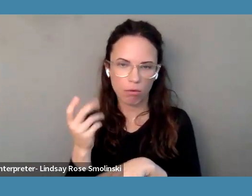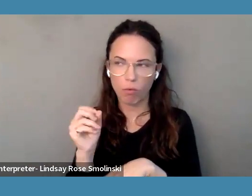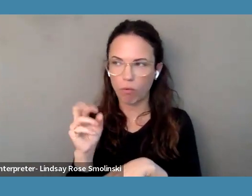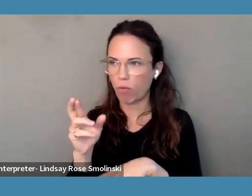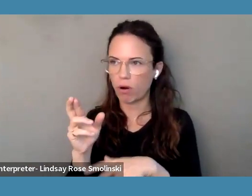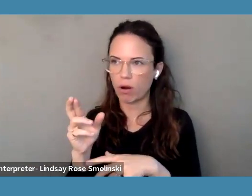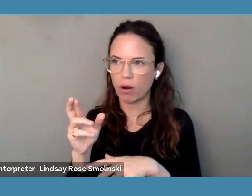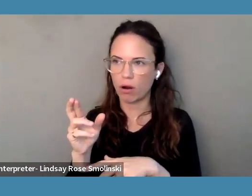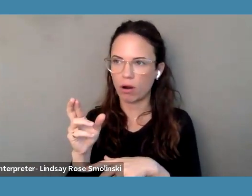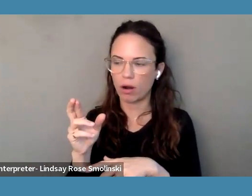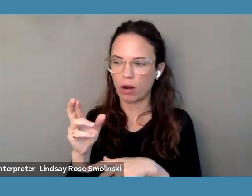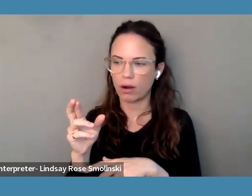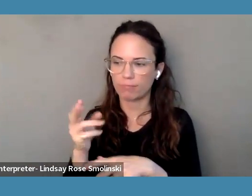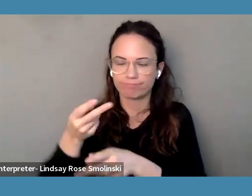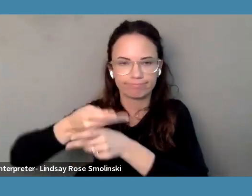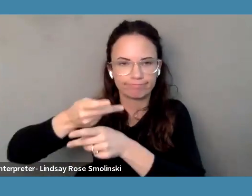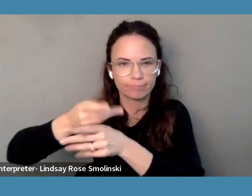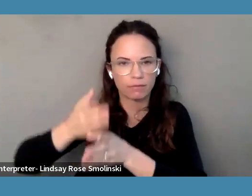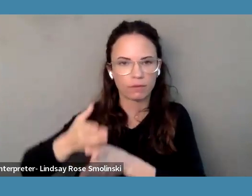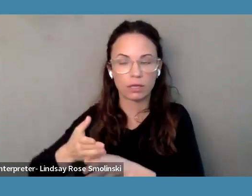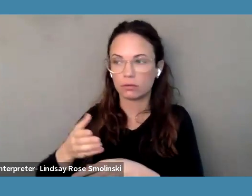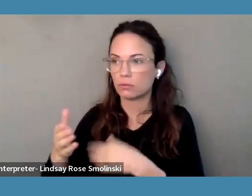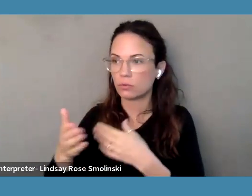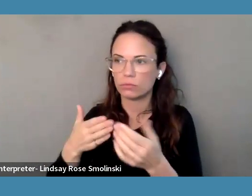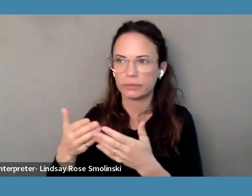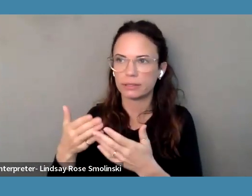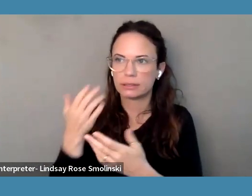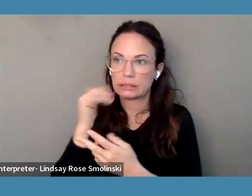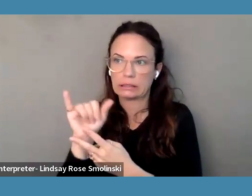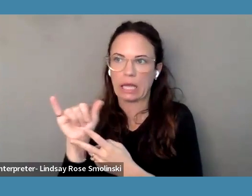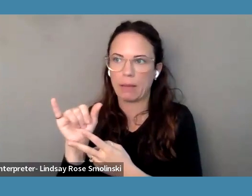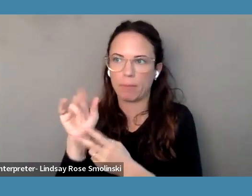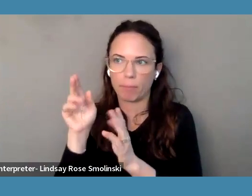or a caregiver, whether they're one and the same being used as a witness.